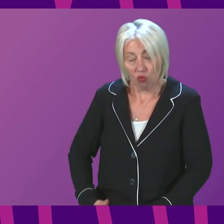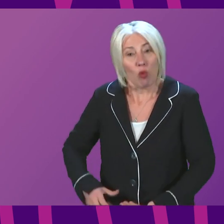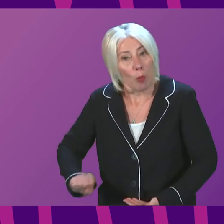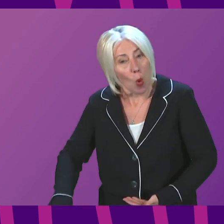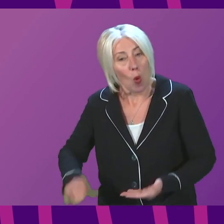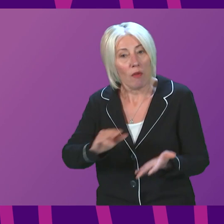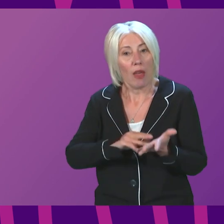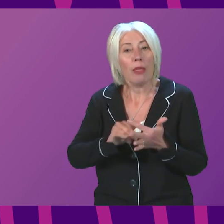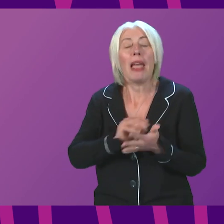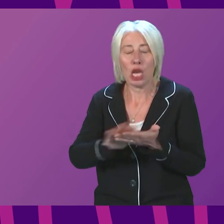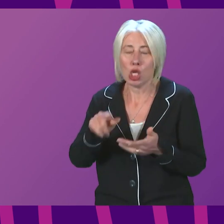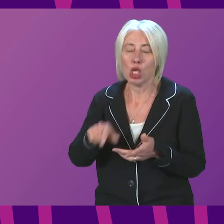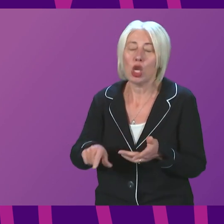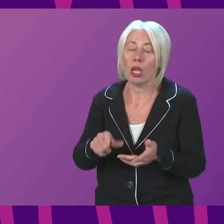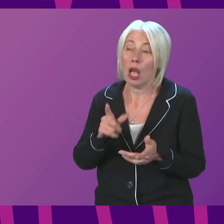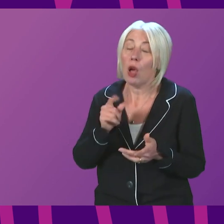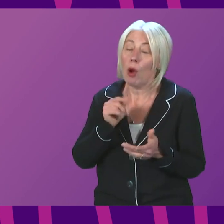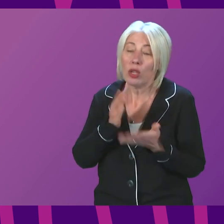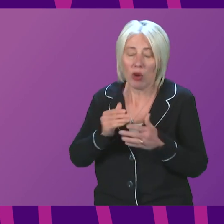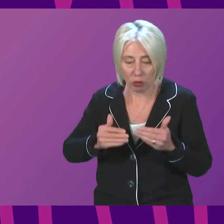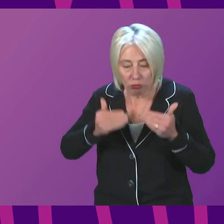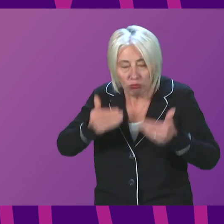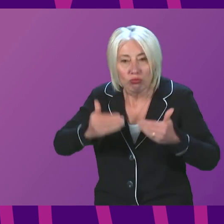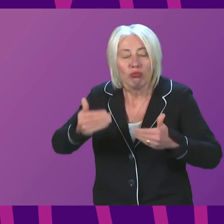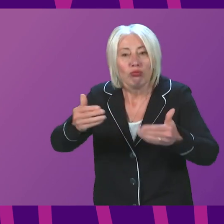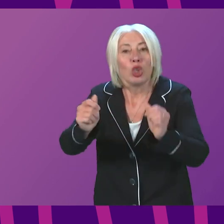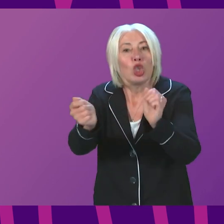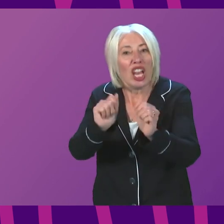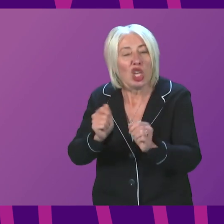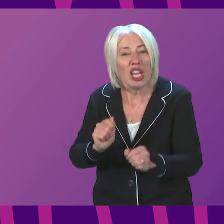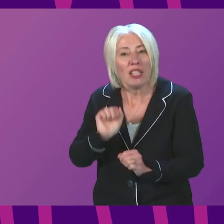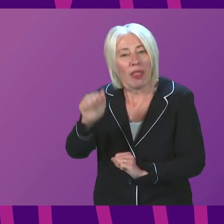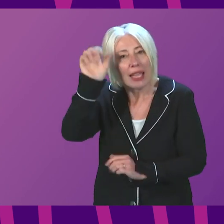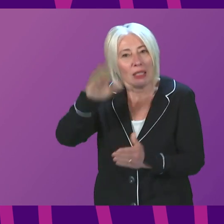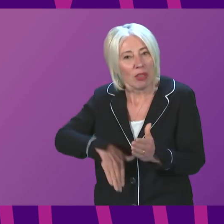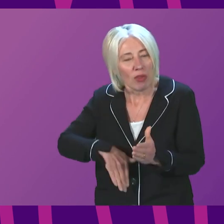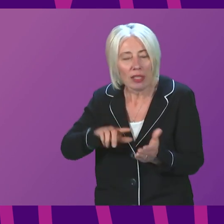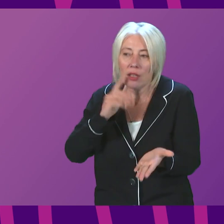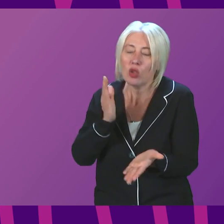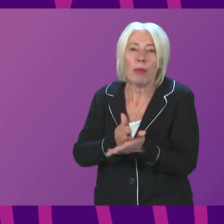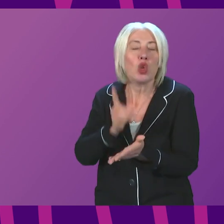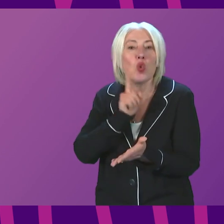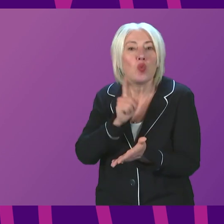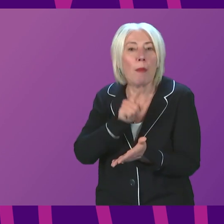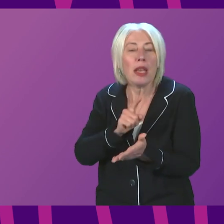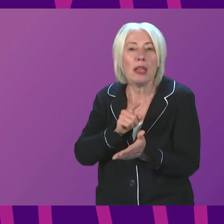We continue to take forward changes to improve that experience to ensure that women have access to the treatment that they need.